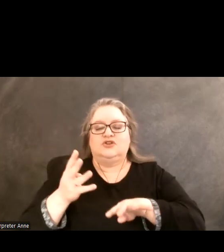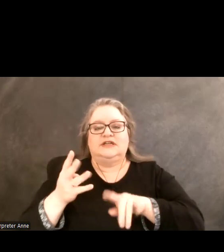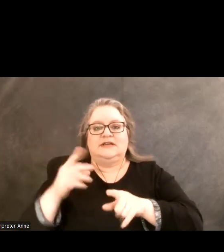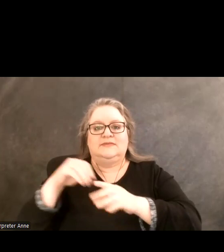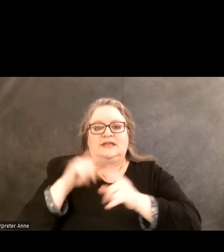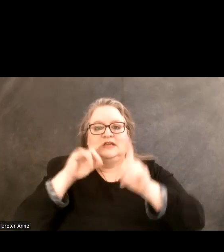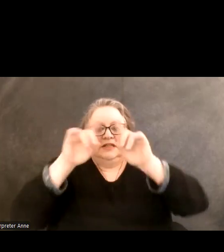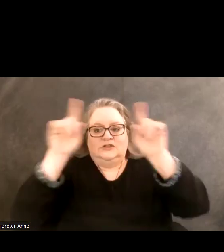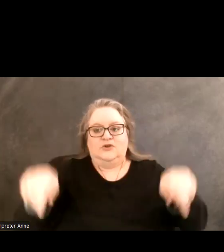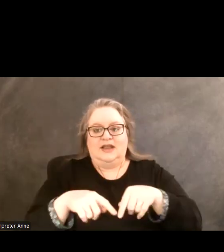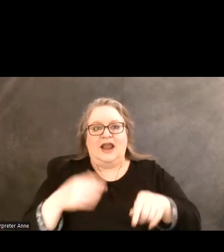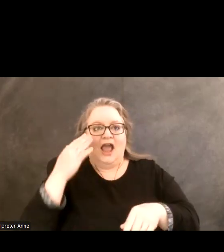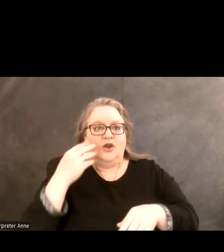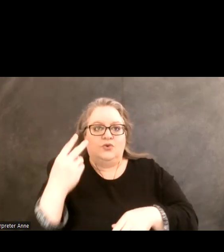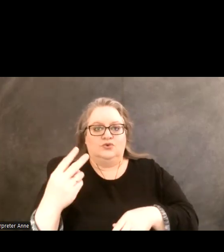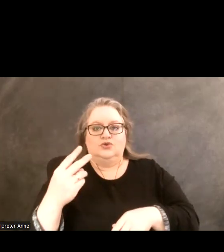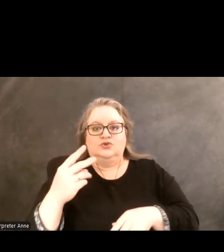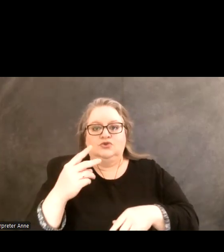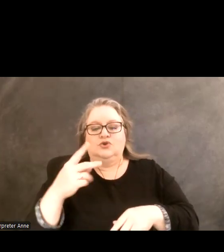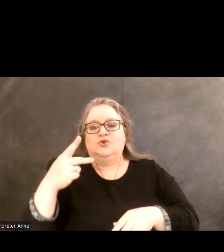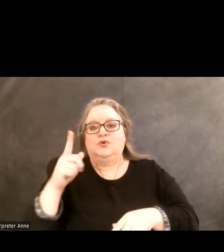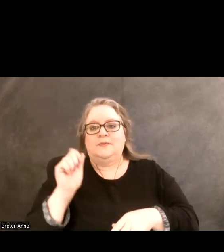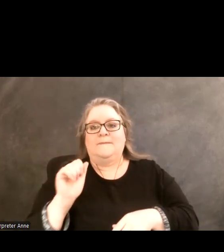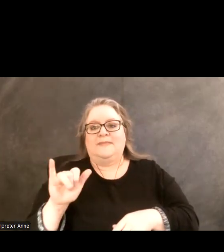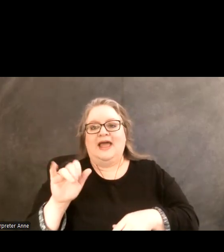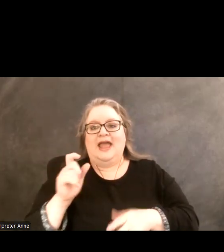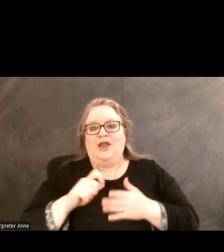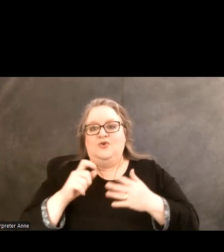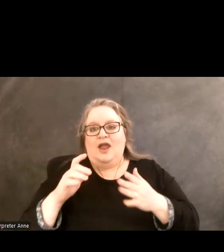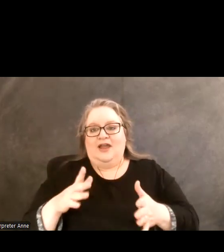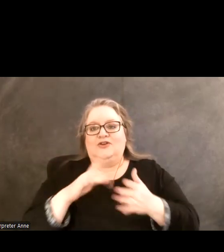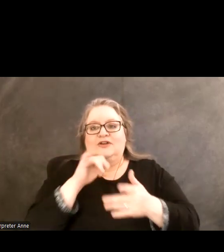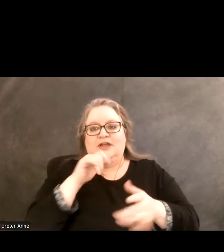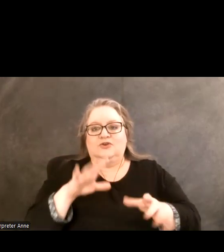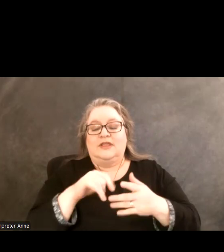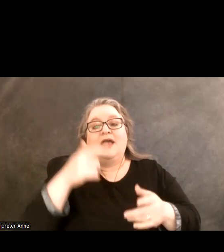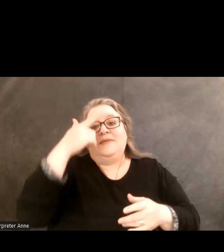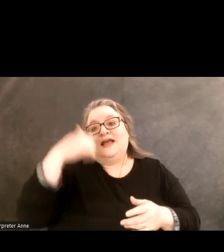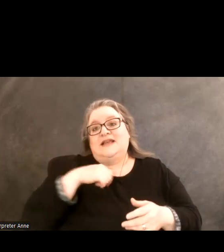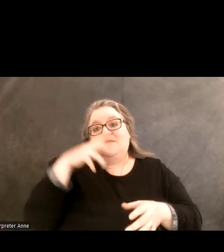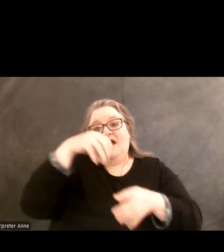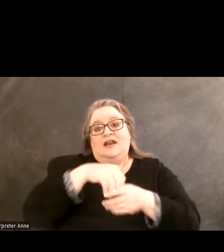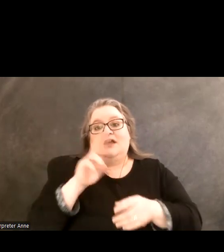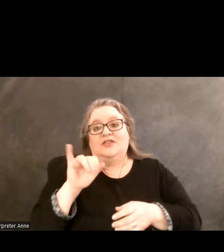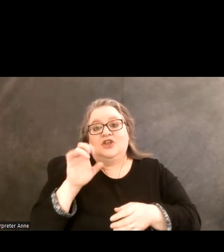Actually, I know two playwrights who are doing that and because I'm not Union, I don't really know what the Union rules are